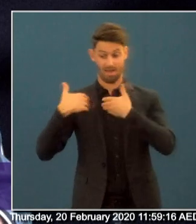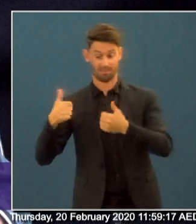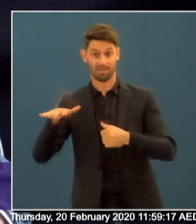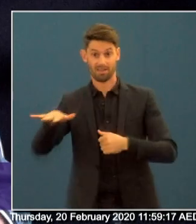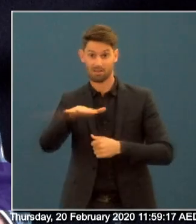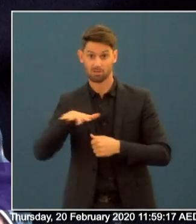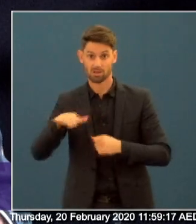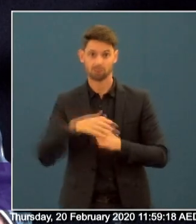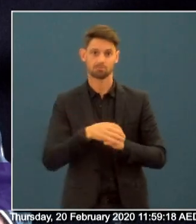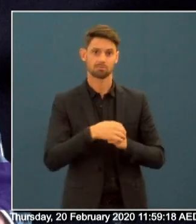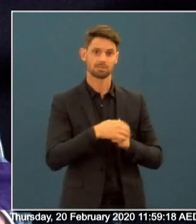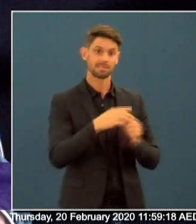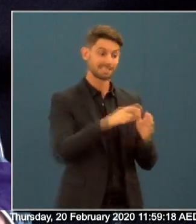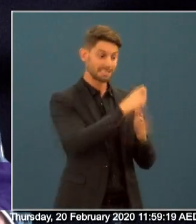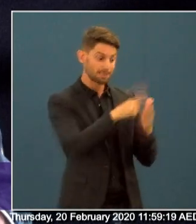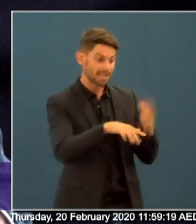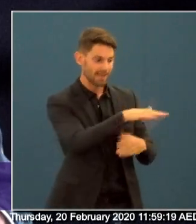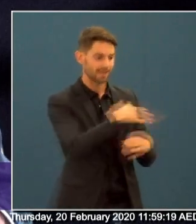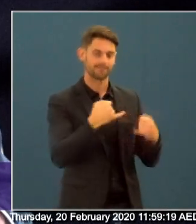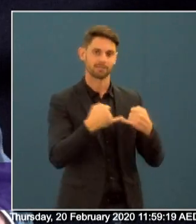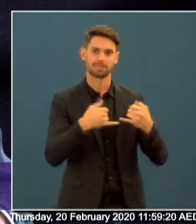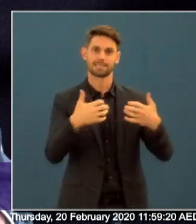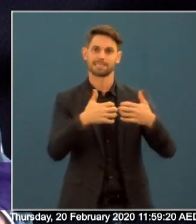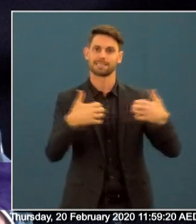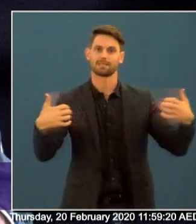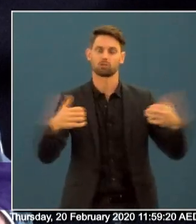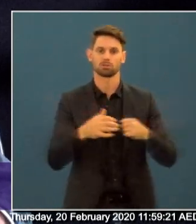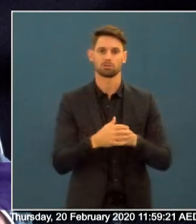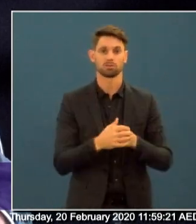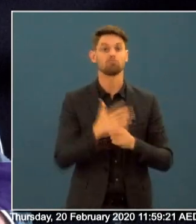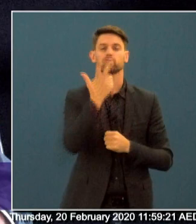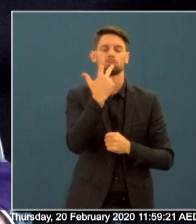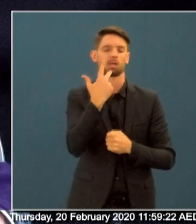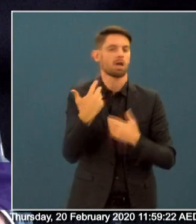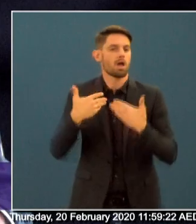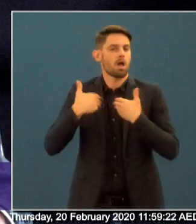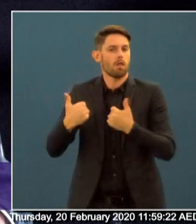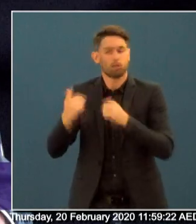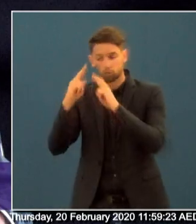I think if you have health researchers who don't see disability as a health issue,